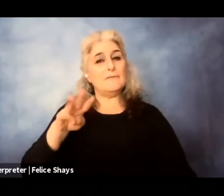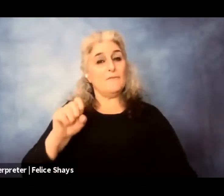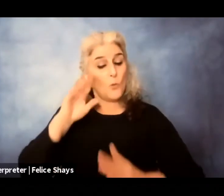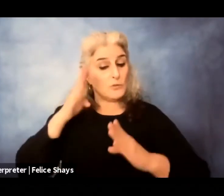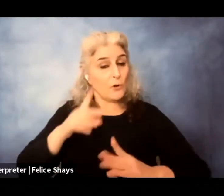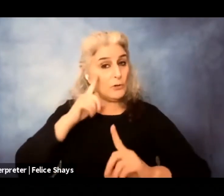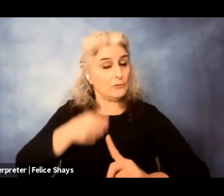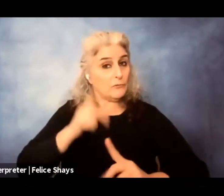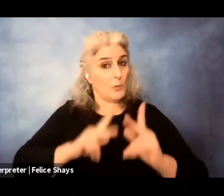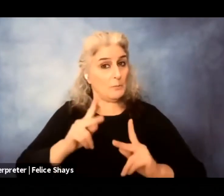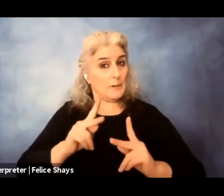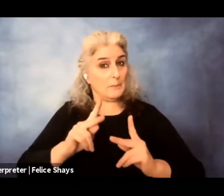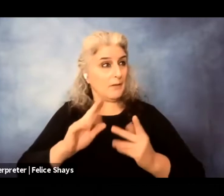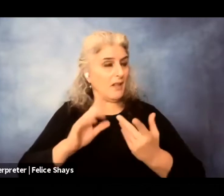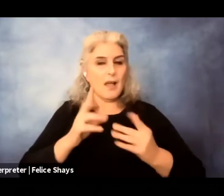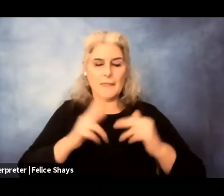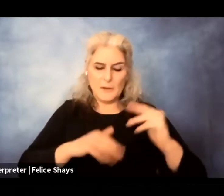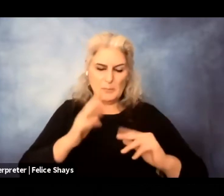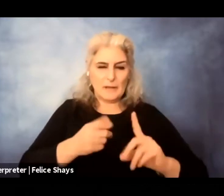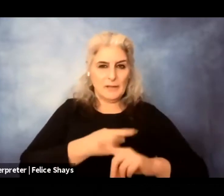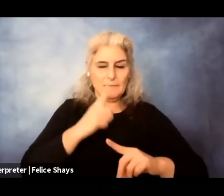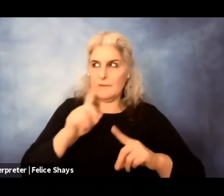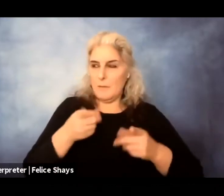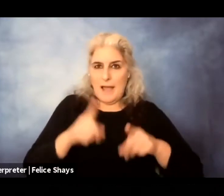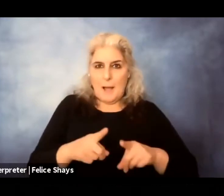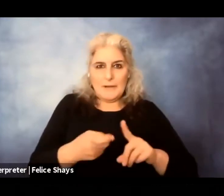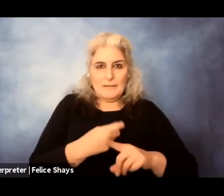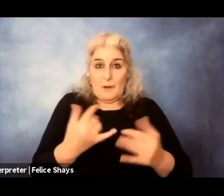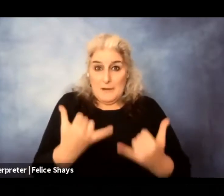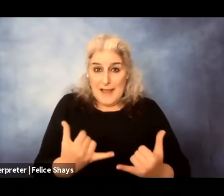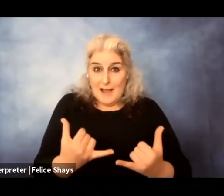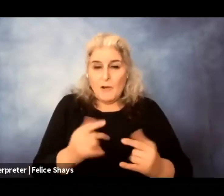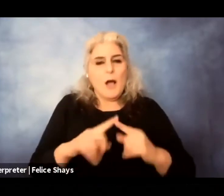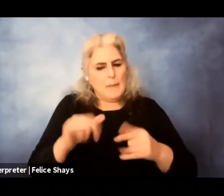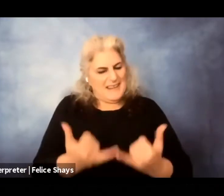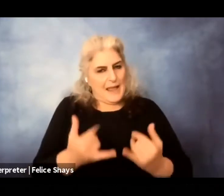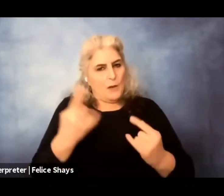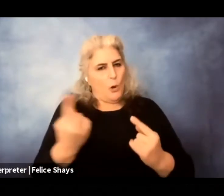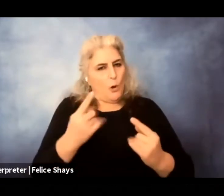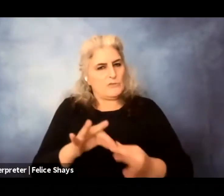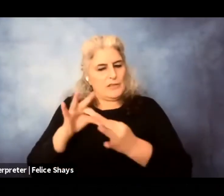of the now which is the past code that mimics old engineering thinking